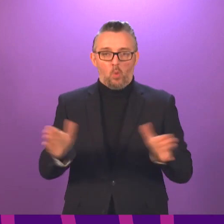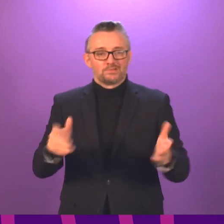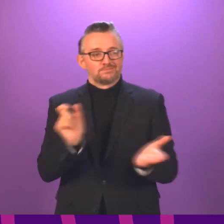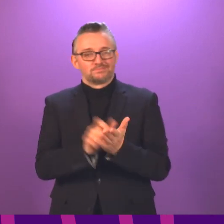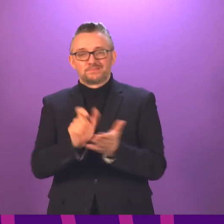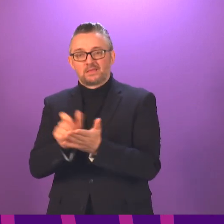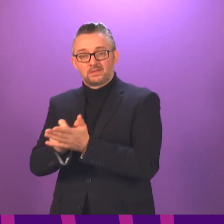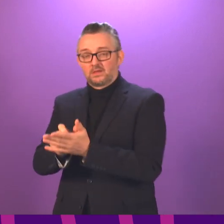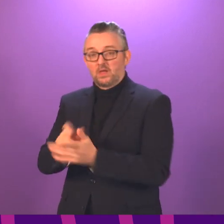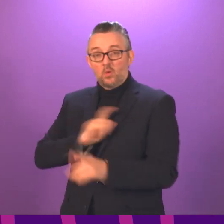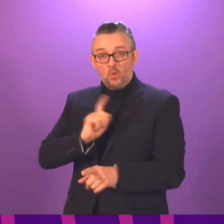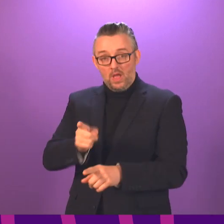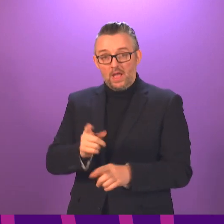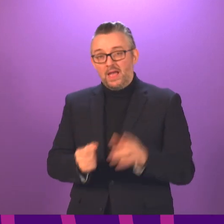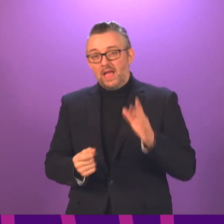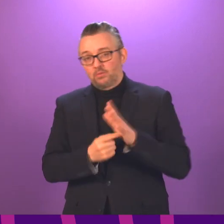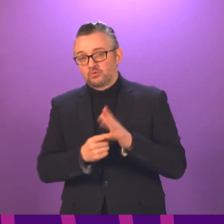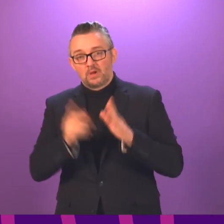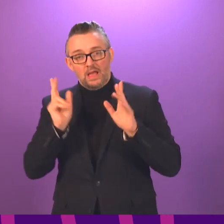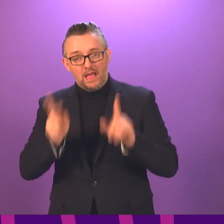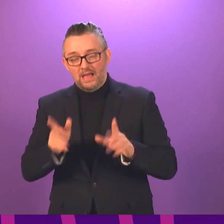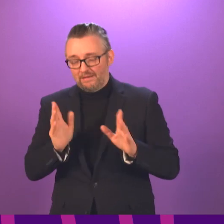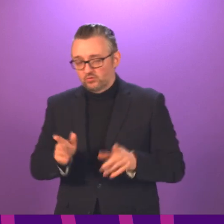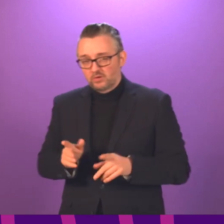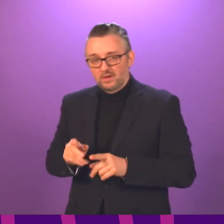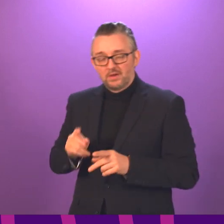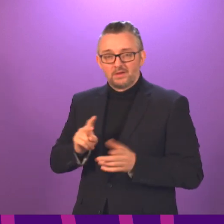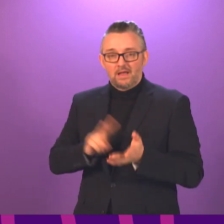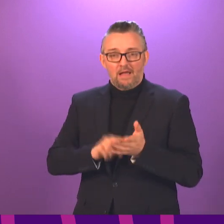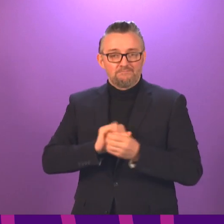is why it is so important to continue to suppress the virus and get people vaccinated. We need